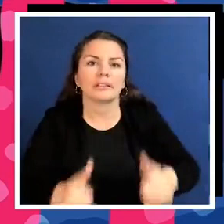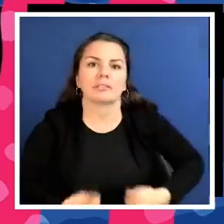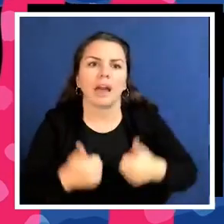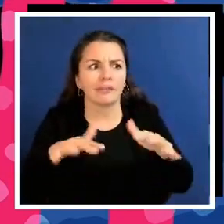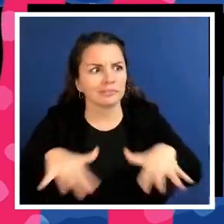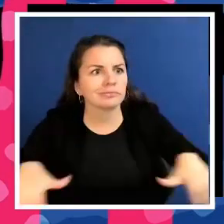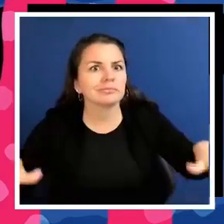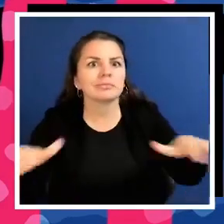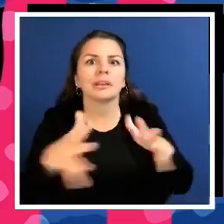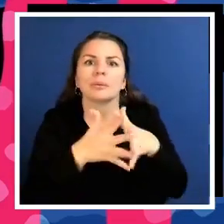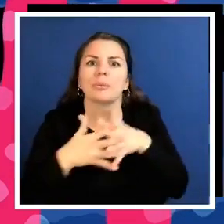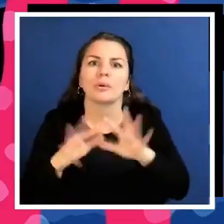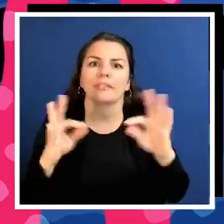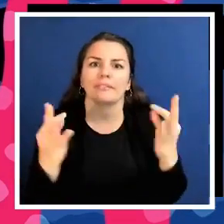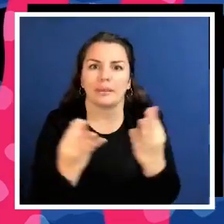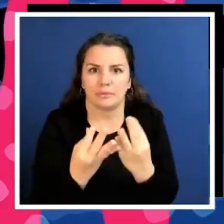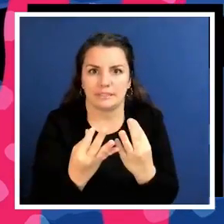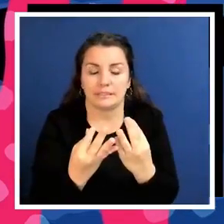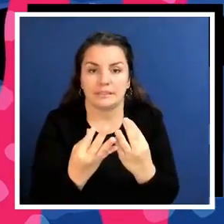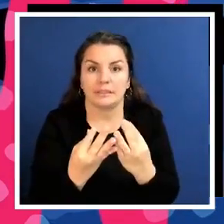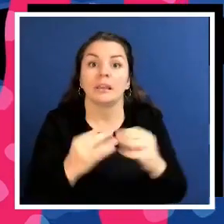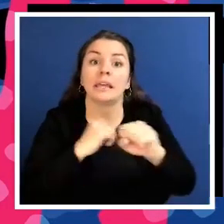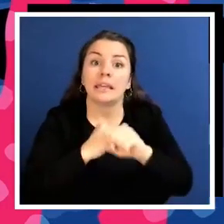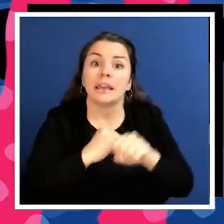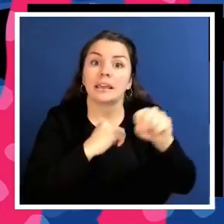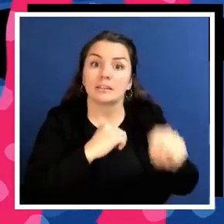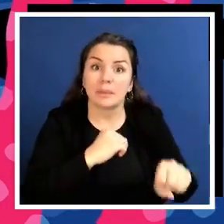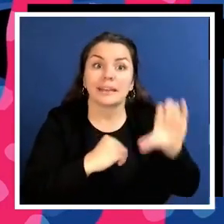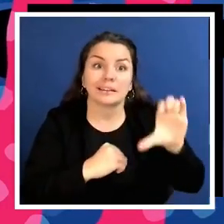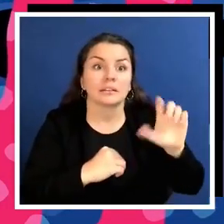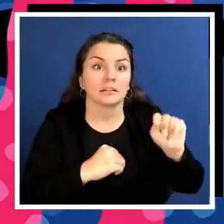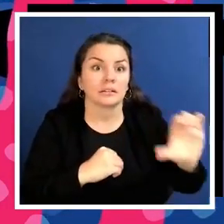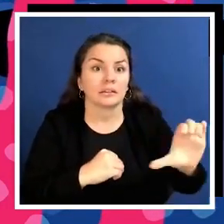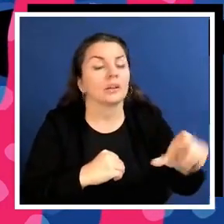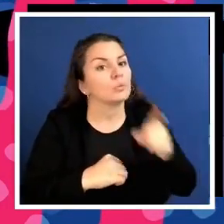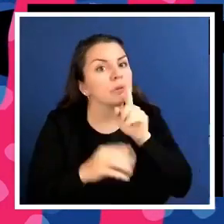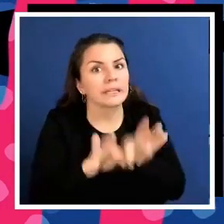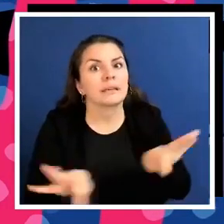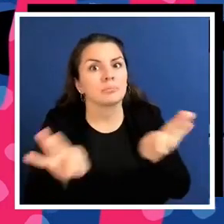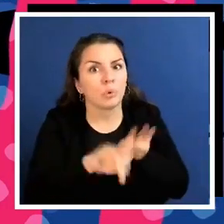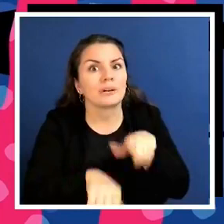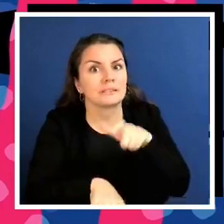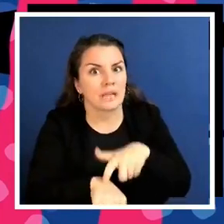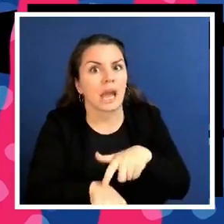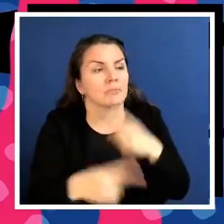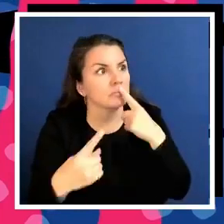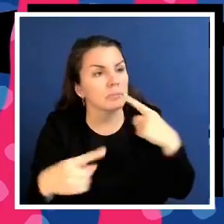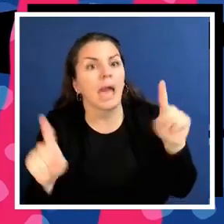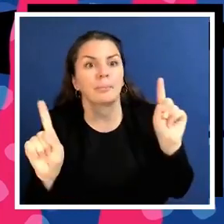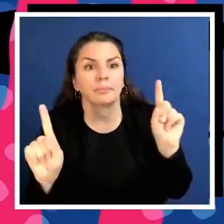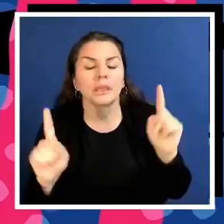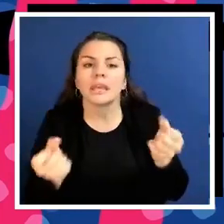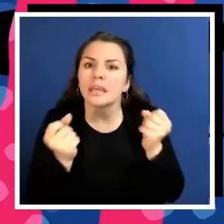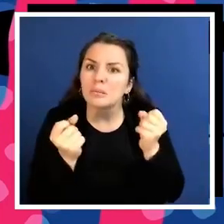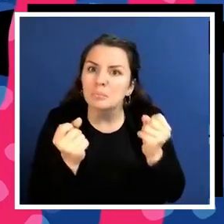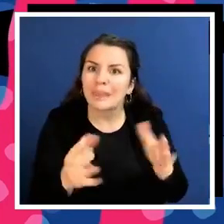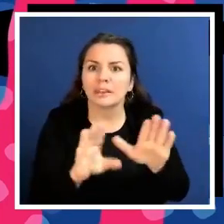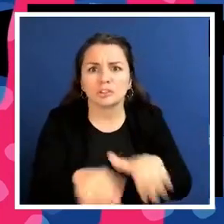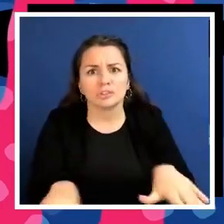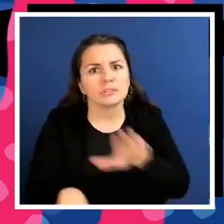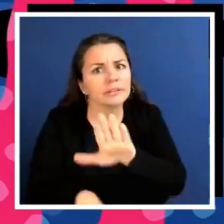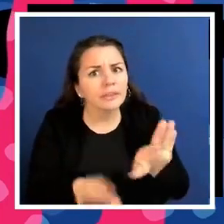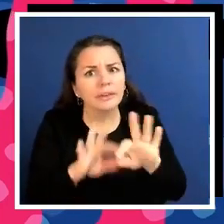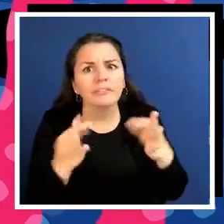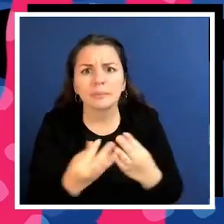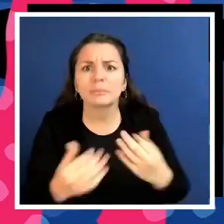ARE DOING EACH DAY, EVERY DAY